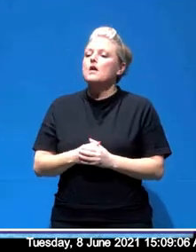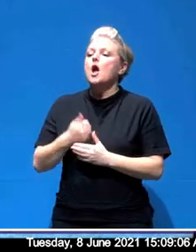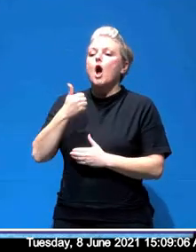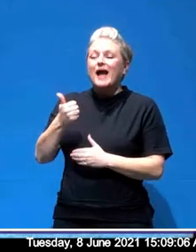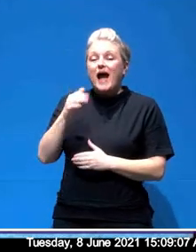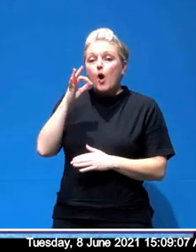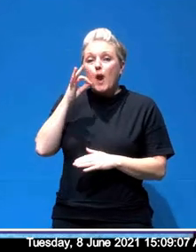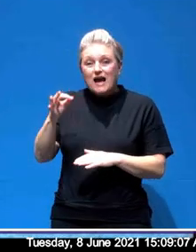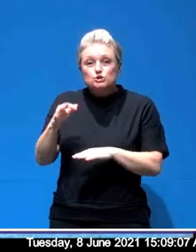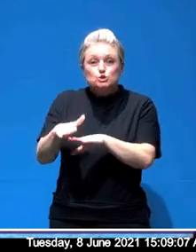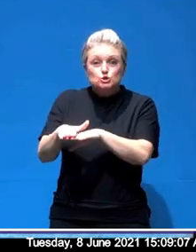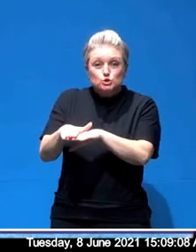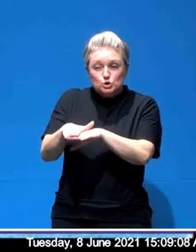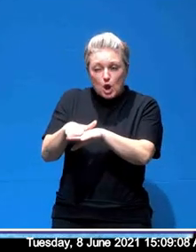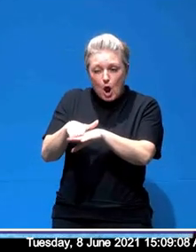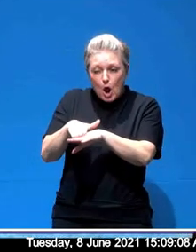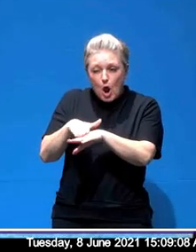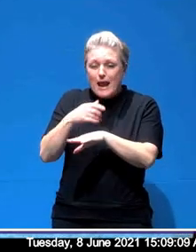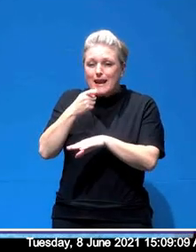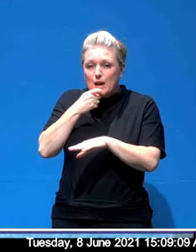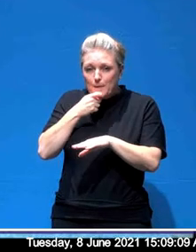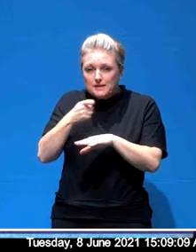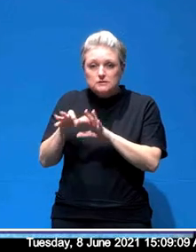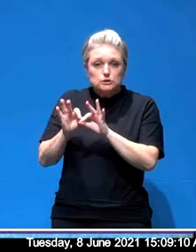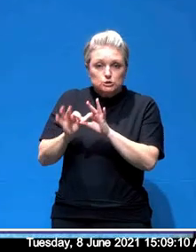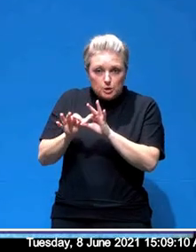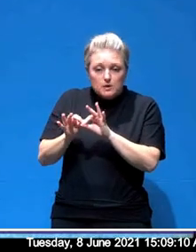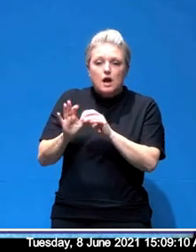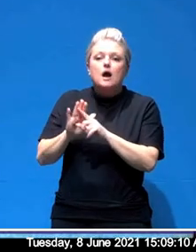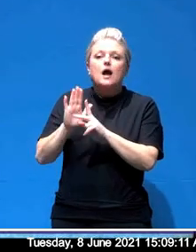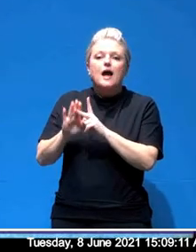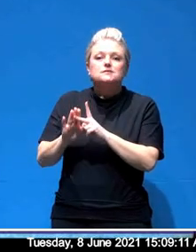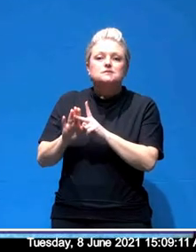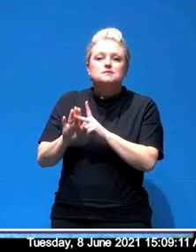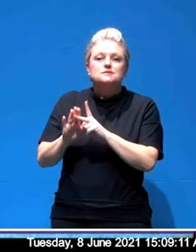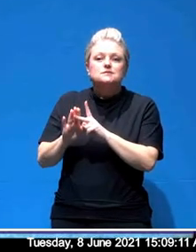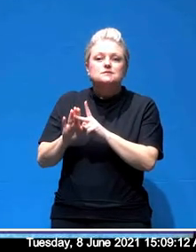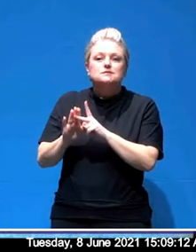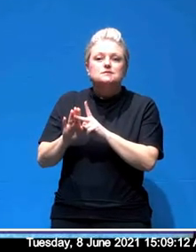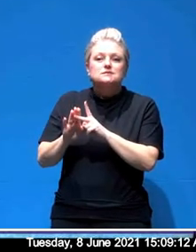We have interpreters and we also have the added concern around the audiovisual link.